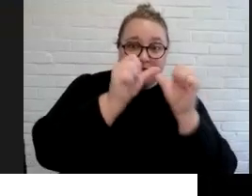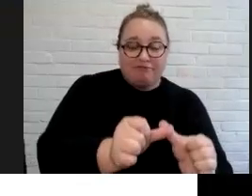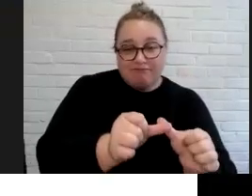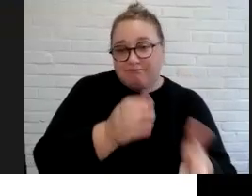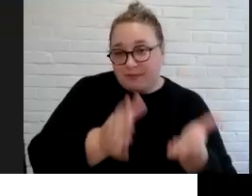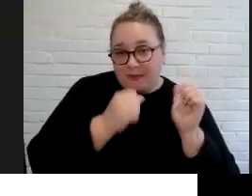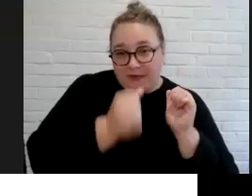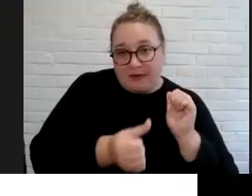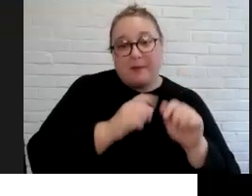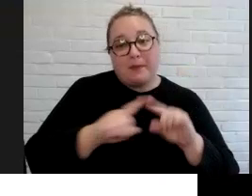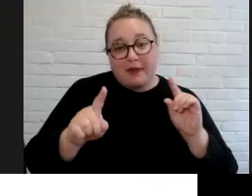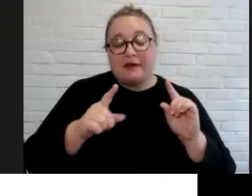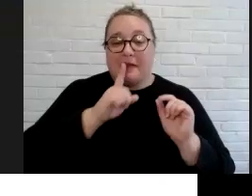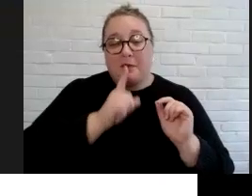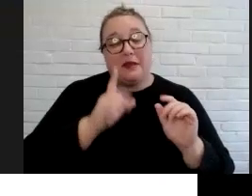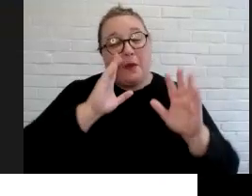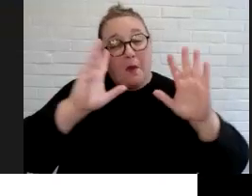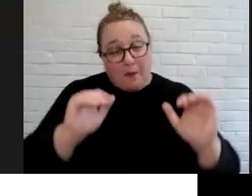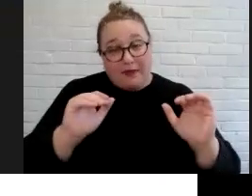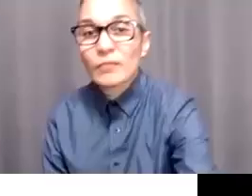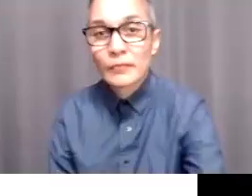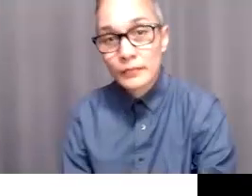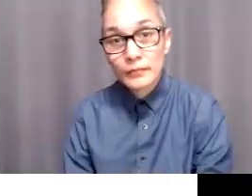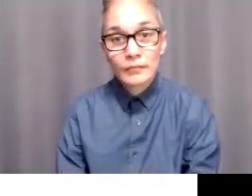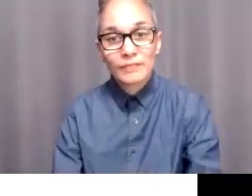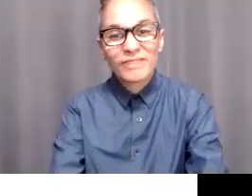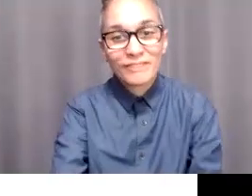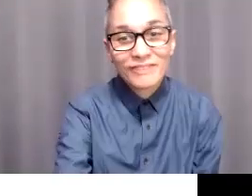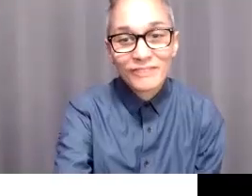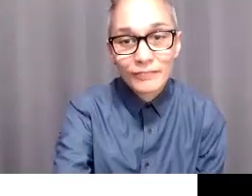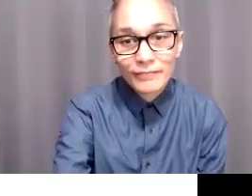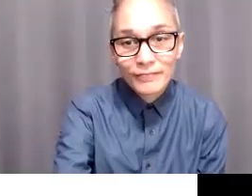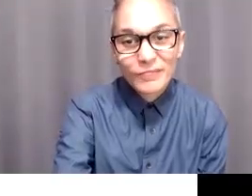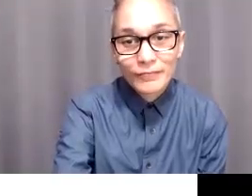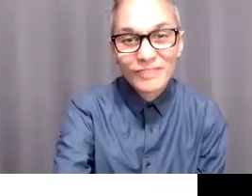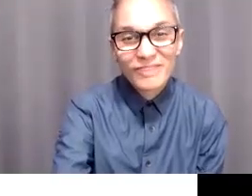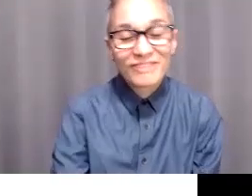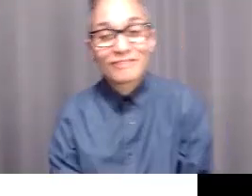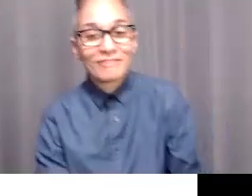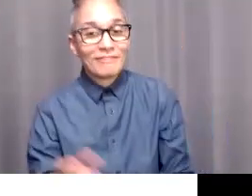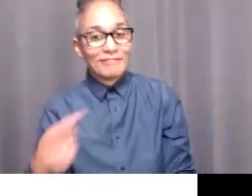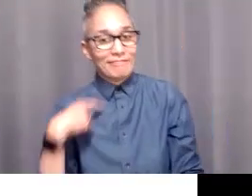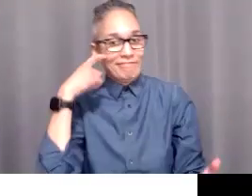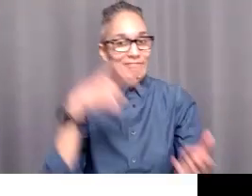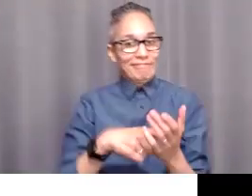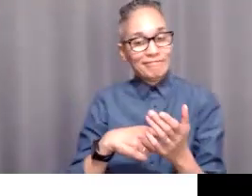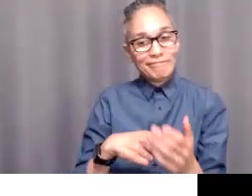And it would be very helpful. And I do realize that, you know, as a part timer, it is a burden.